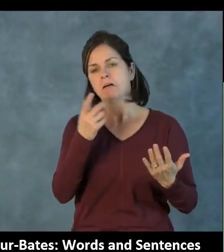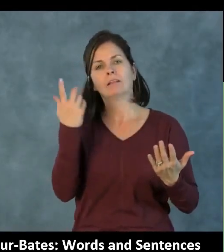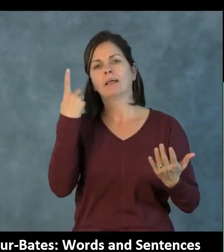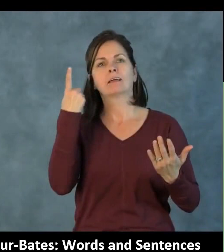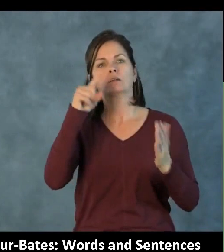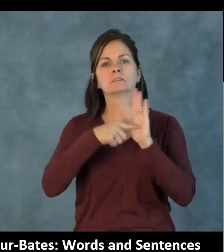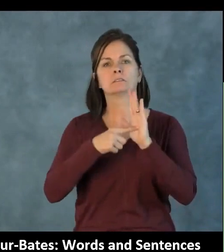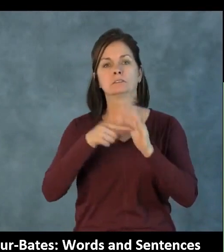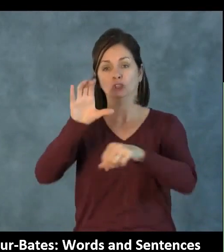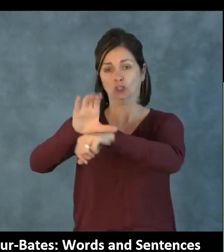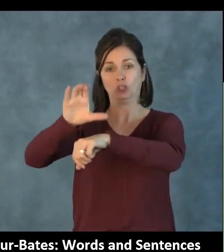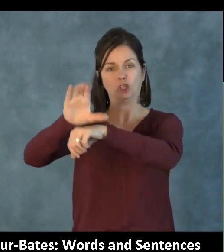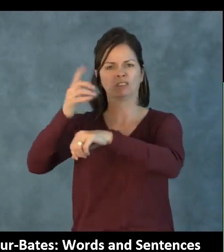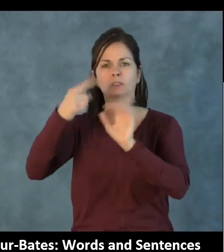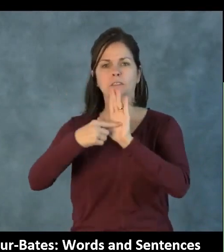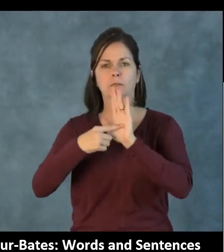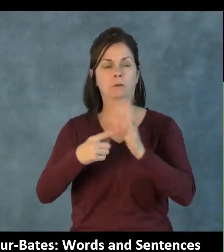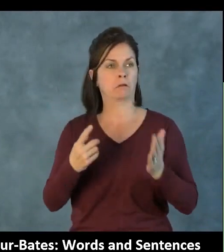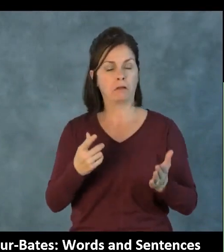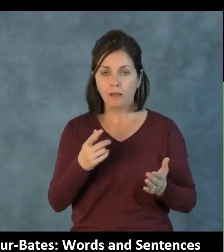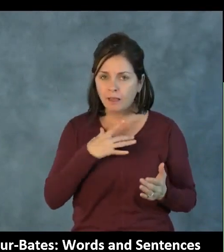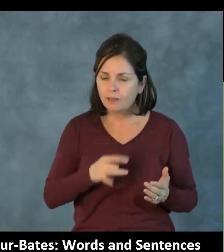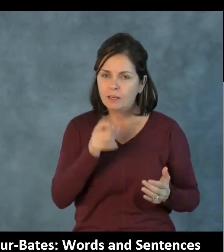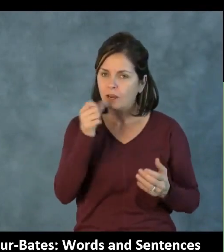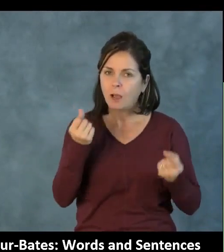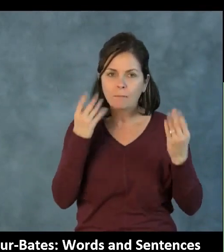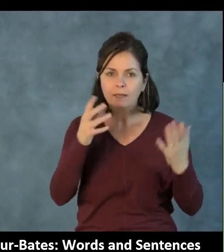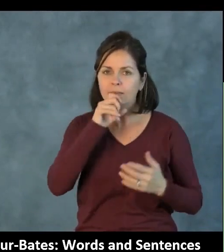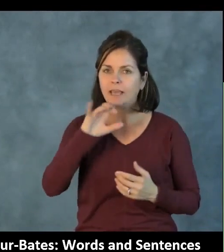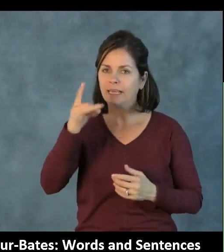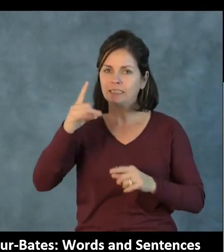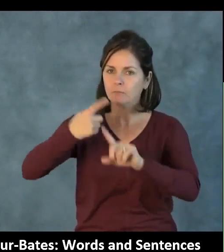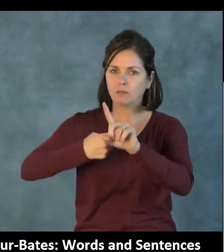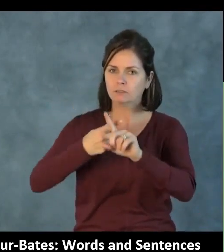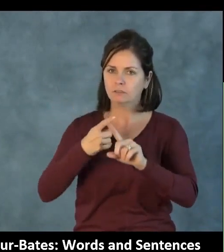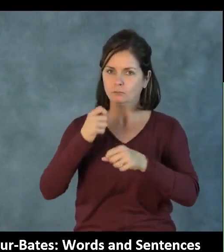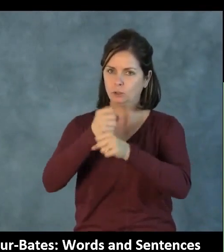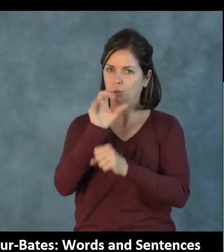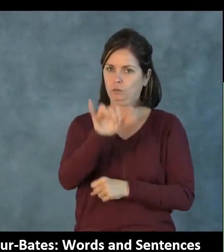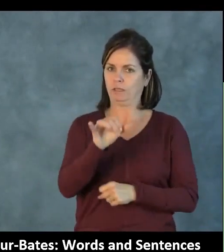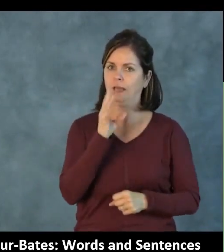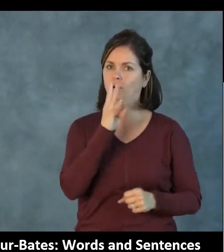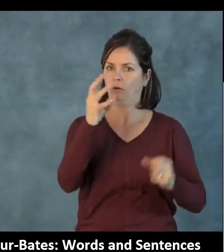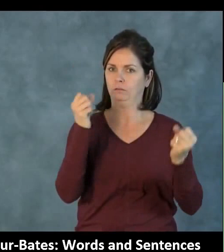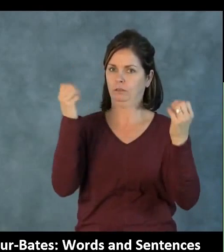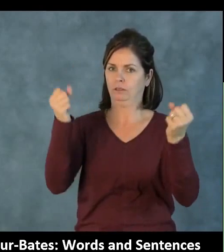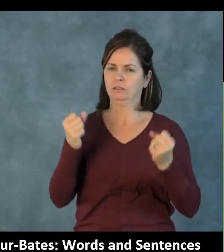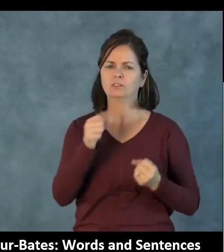"Hey, you know what, that word, let's say church, that's not a word that very many 18 month olds